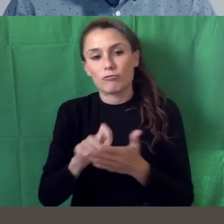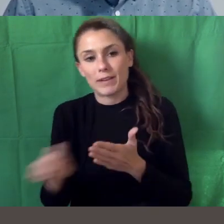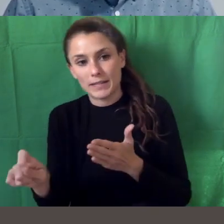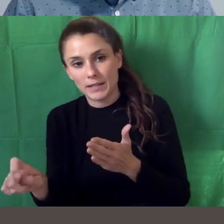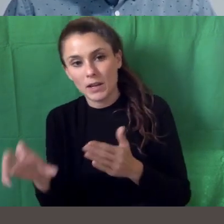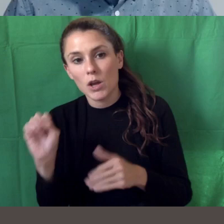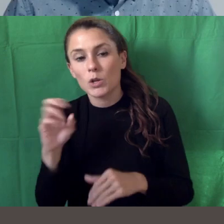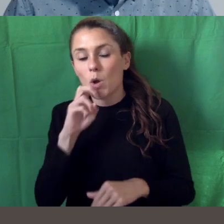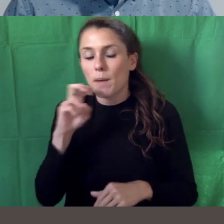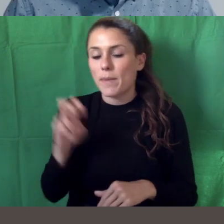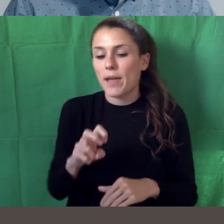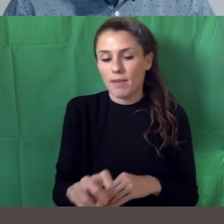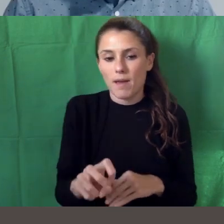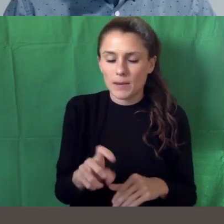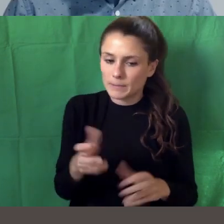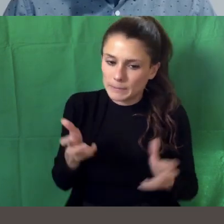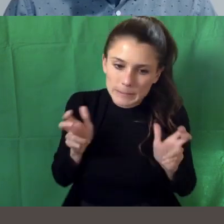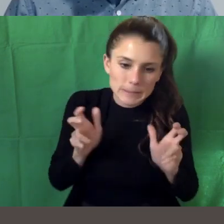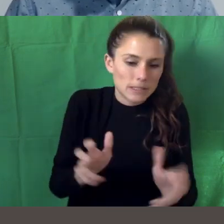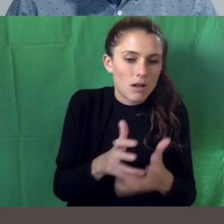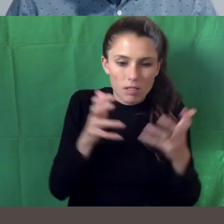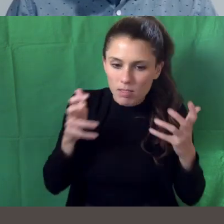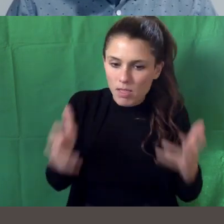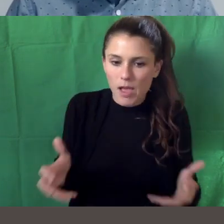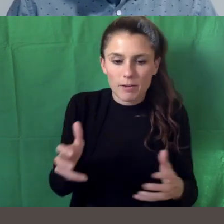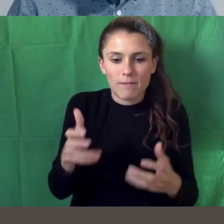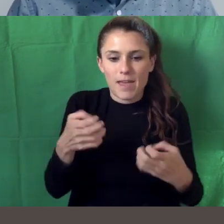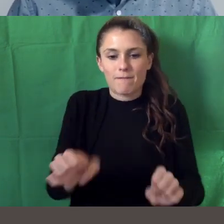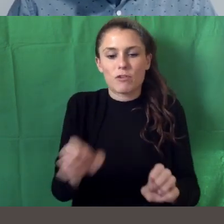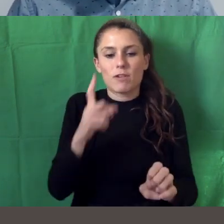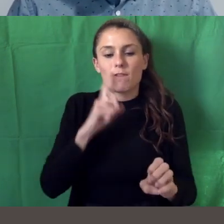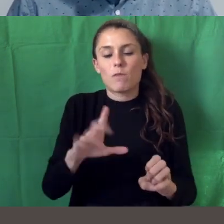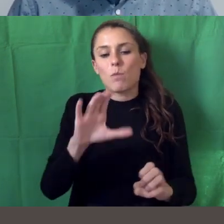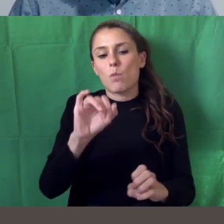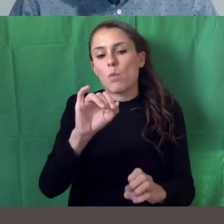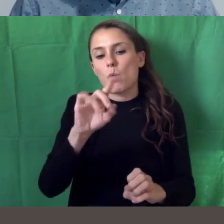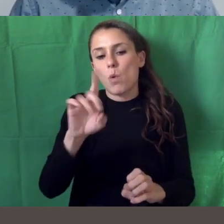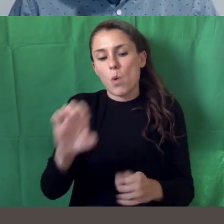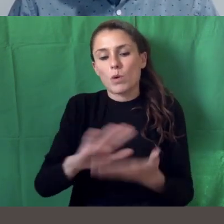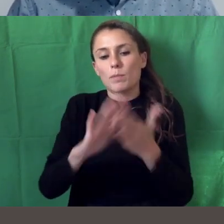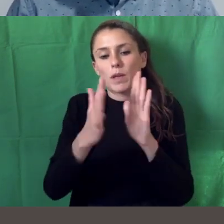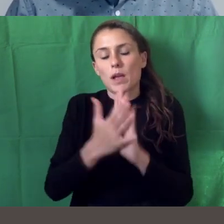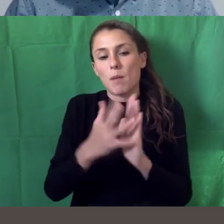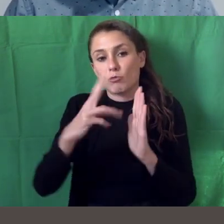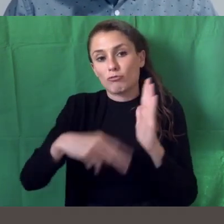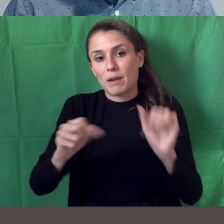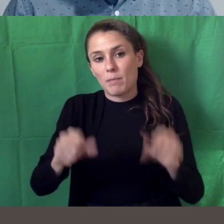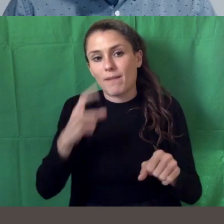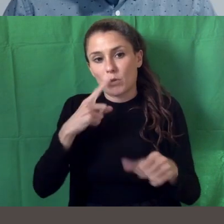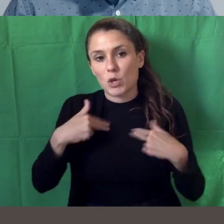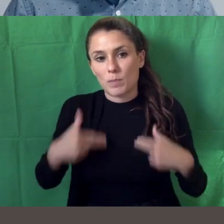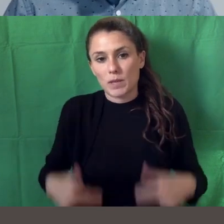So Python has put a lot of effort into making its code readable by humans.